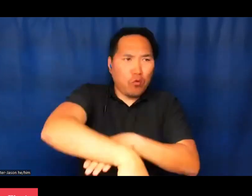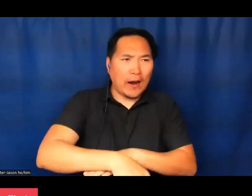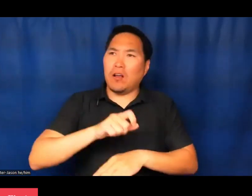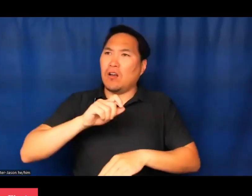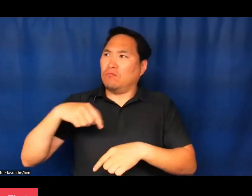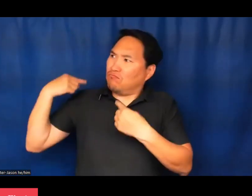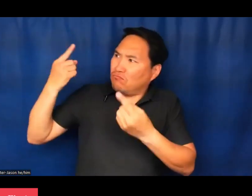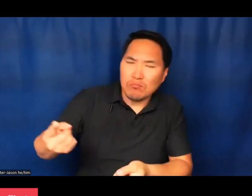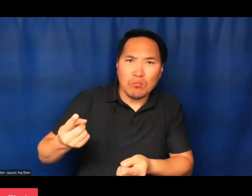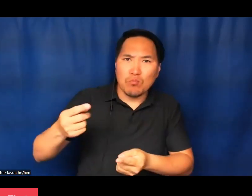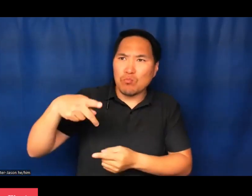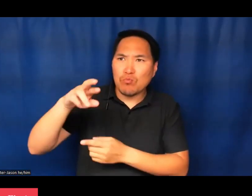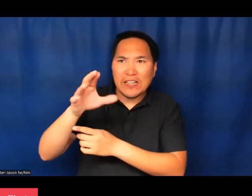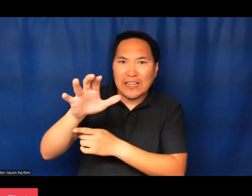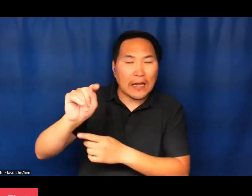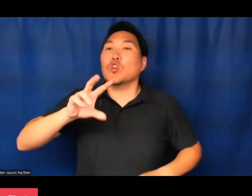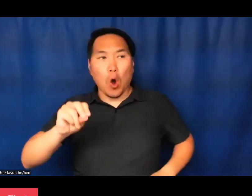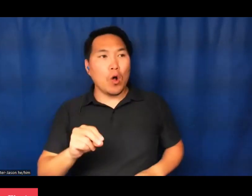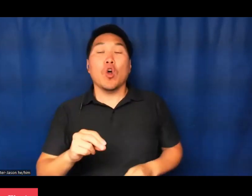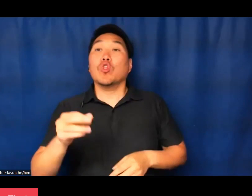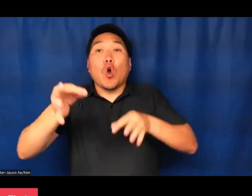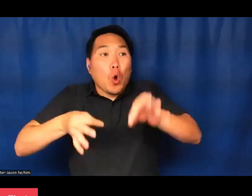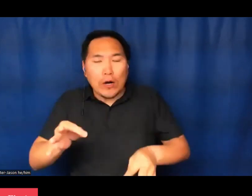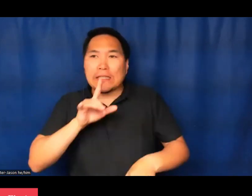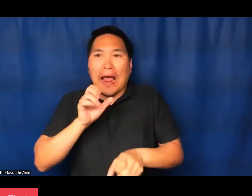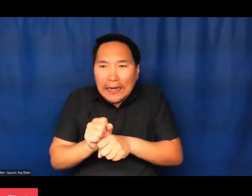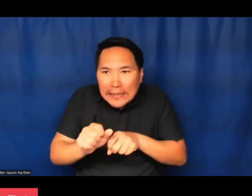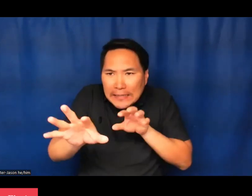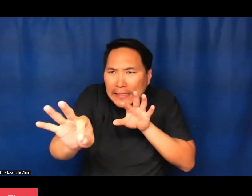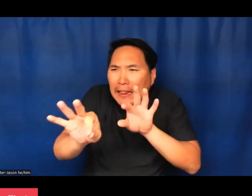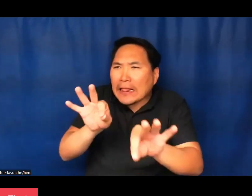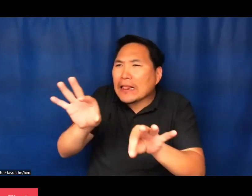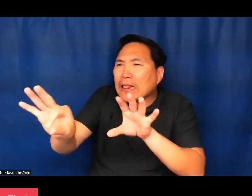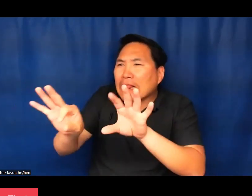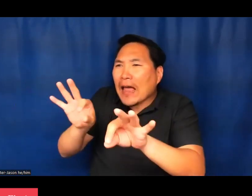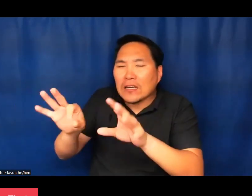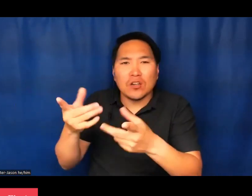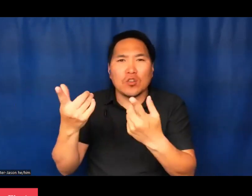These are cases that the Court is reaching out to take up and carve new ground, find